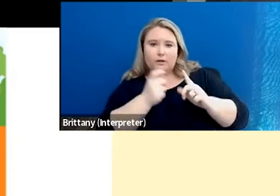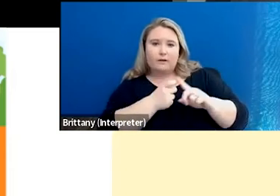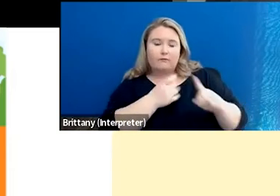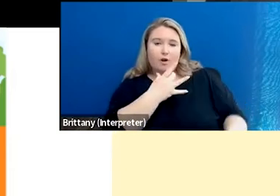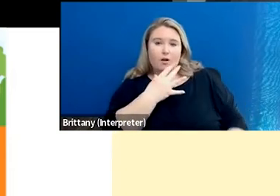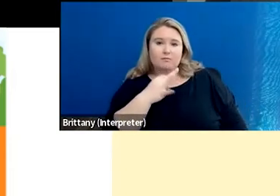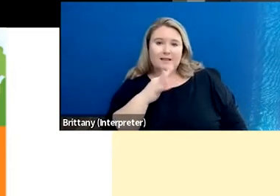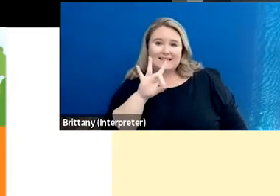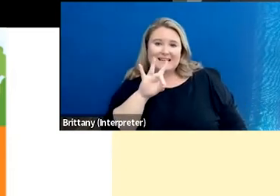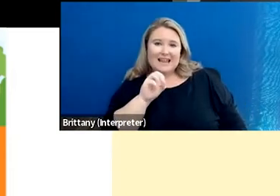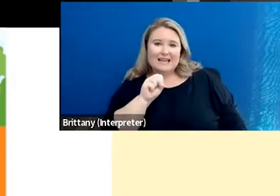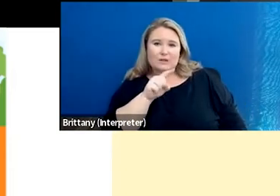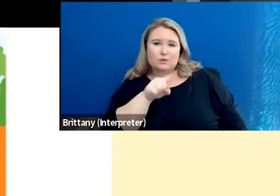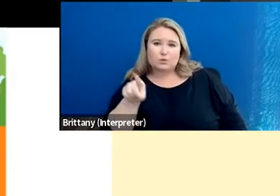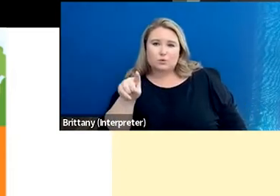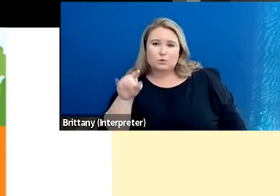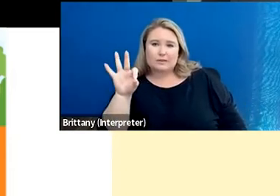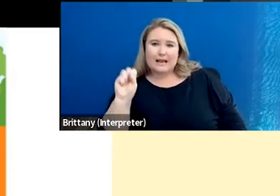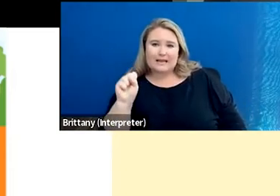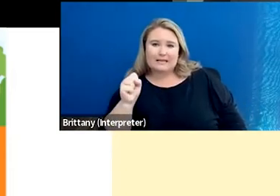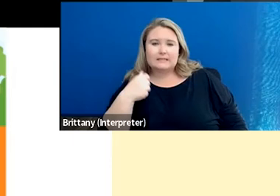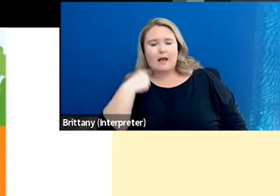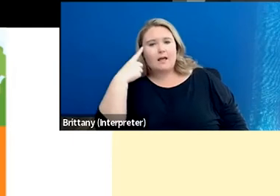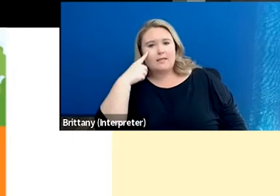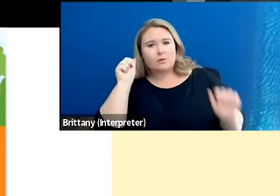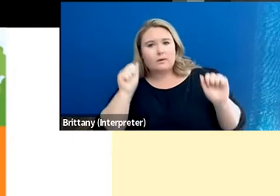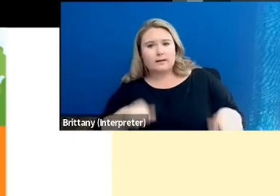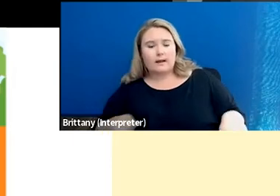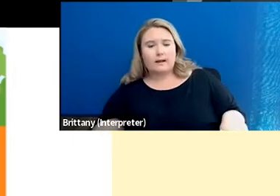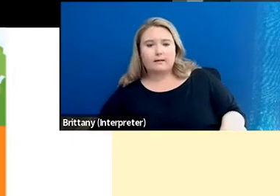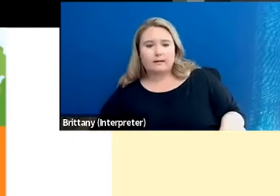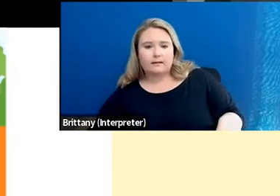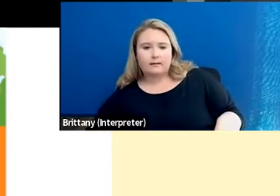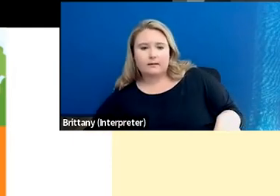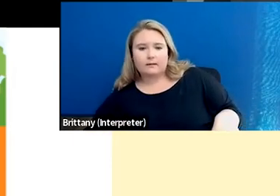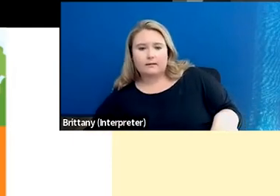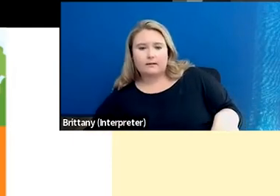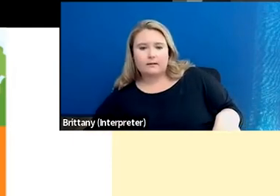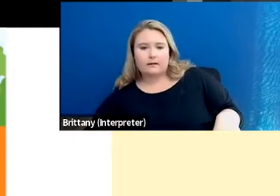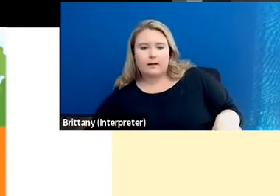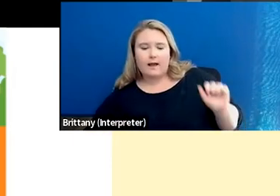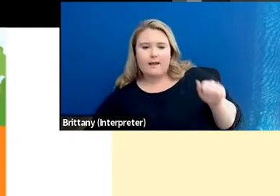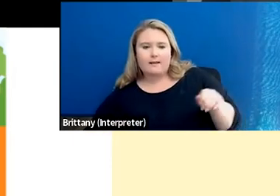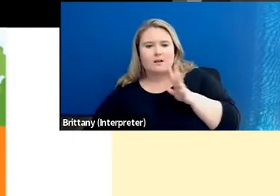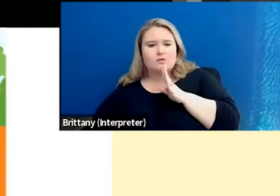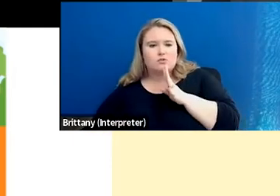And I do believe that we can. I can talk to Jorge